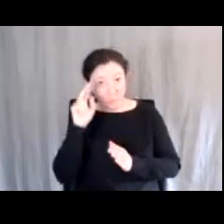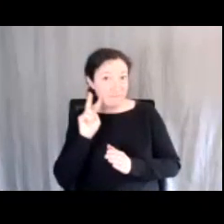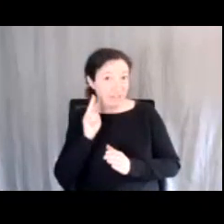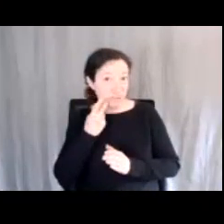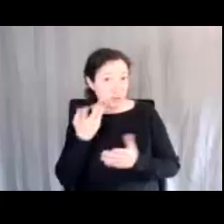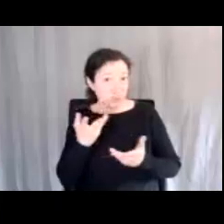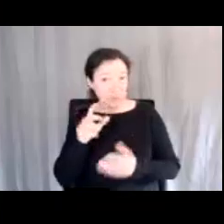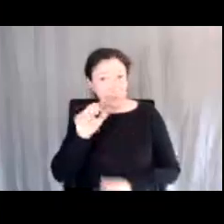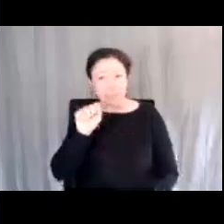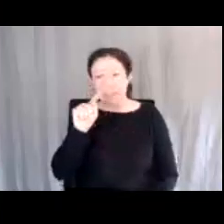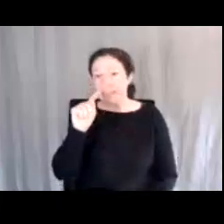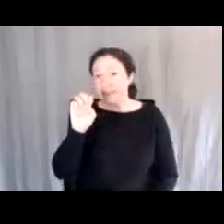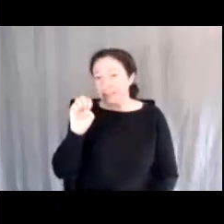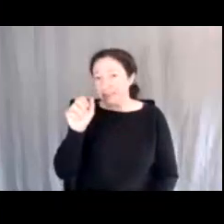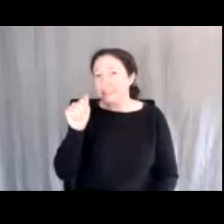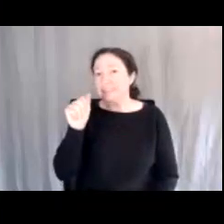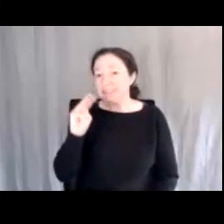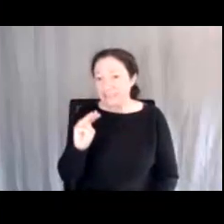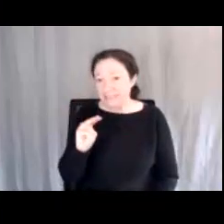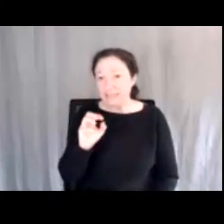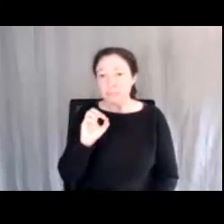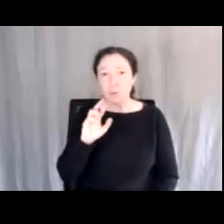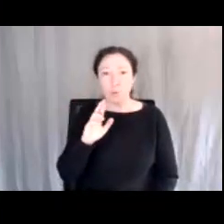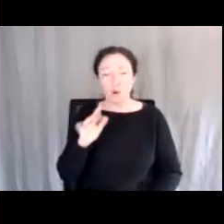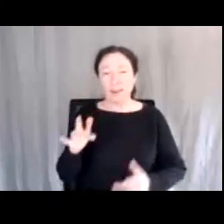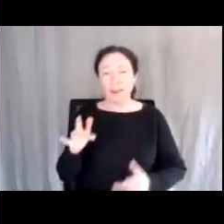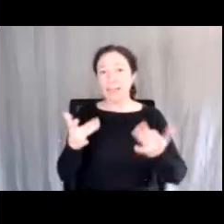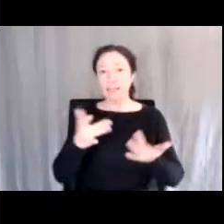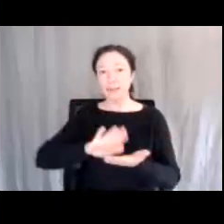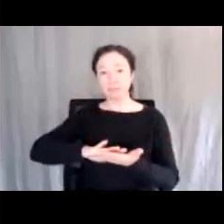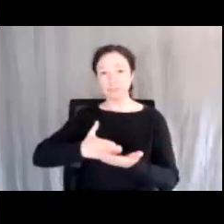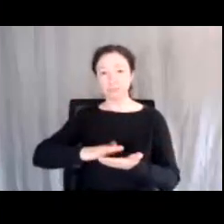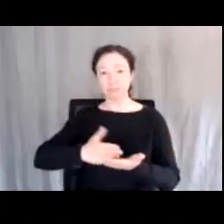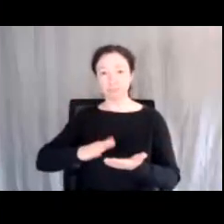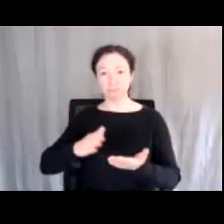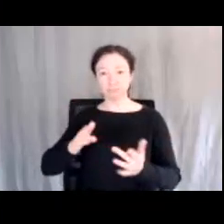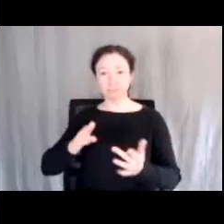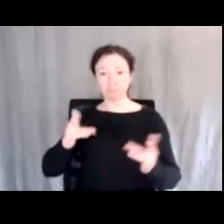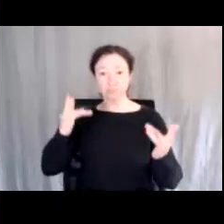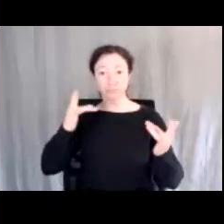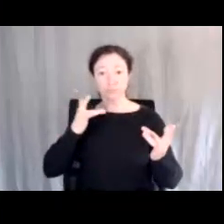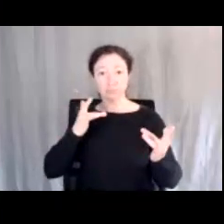or very lightly saute just to make the color really bright and then stop cooking them and you'll preserve the nutrients in them.